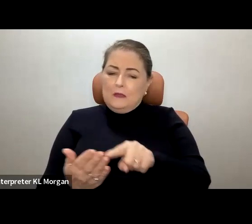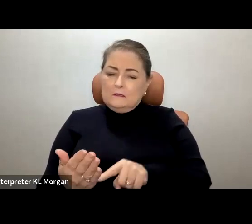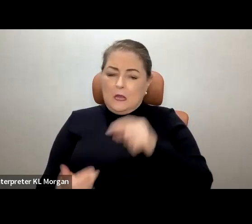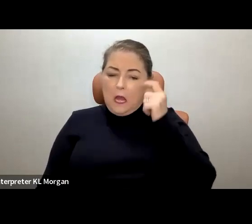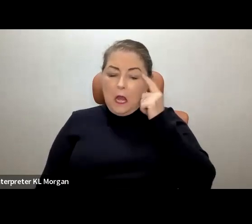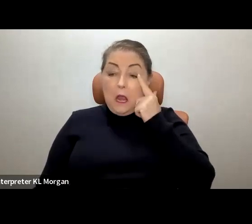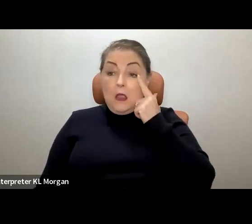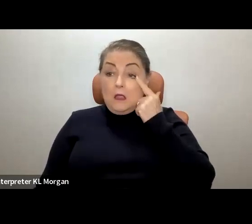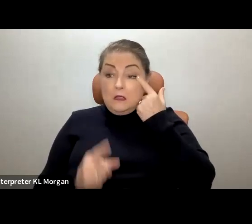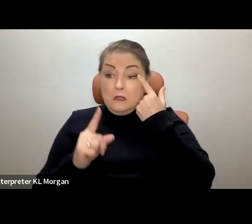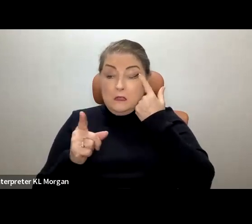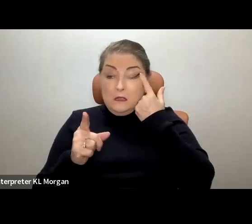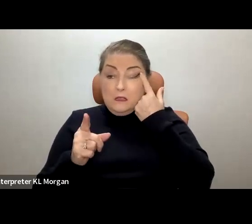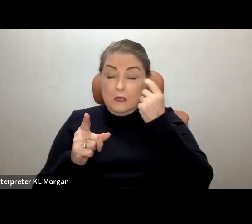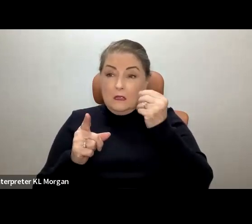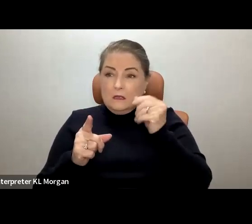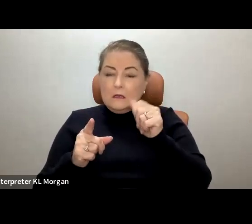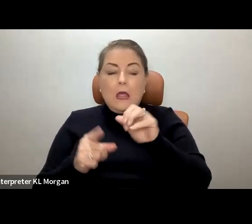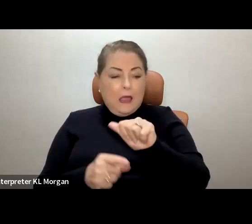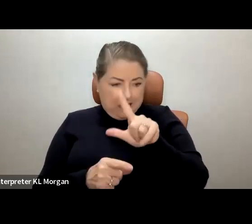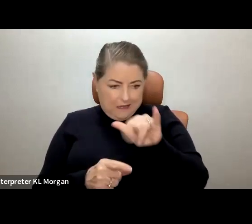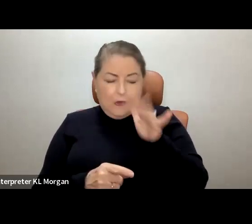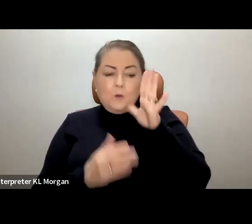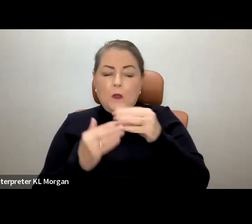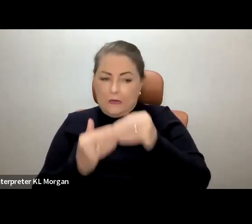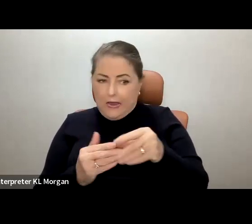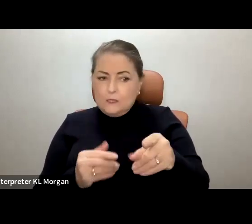My understanding is Ally will guide you through that process,